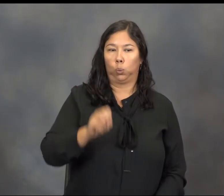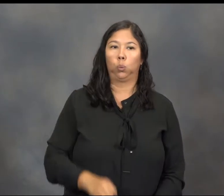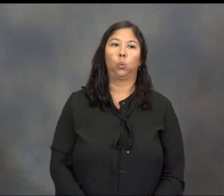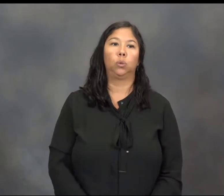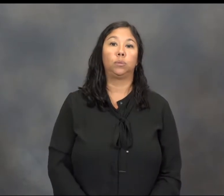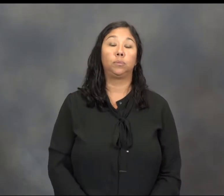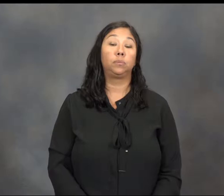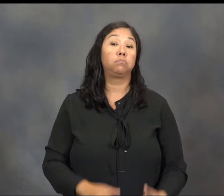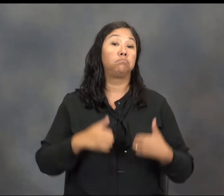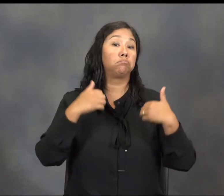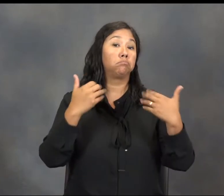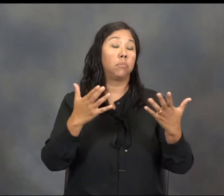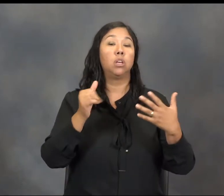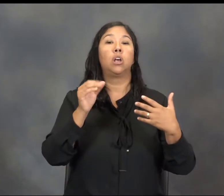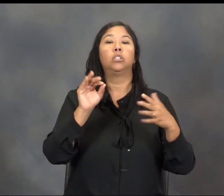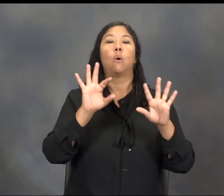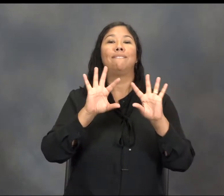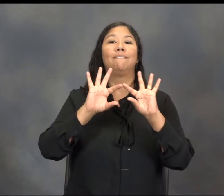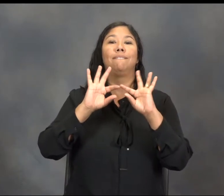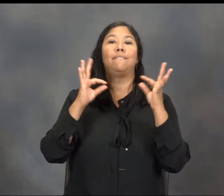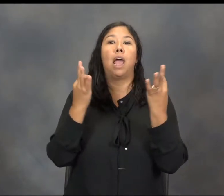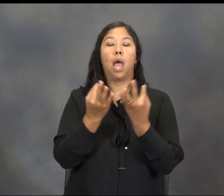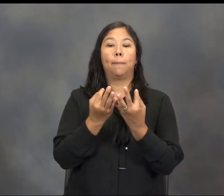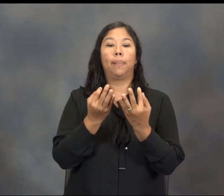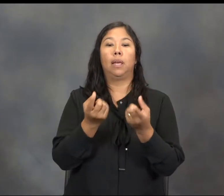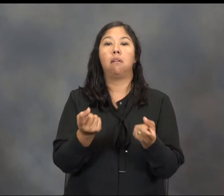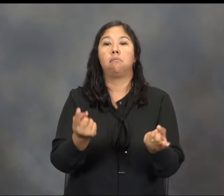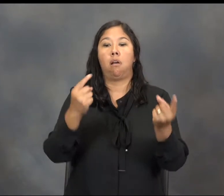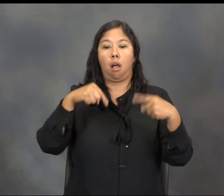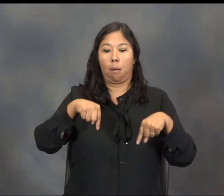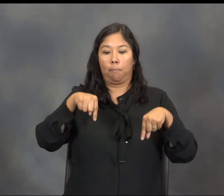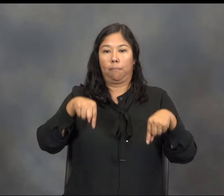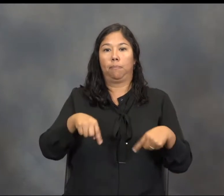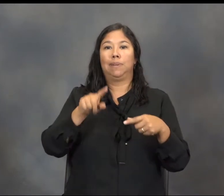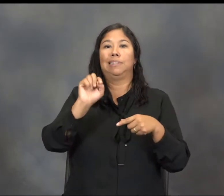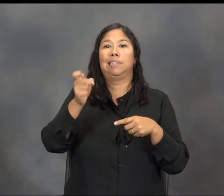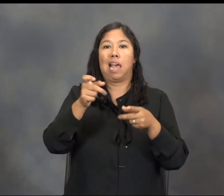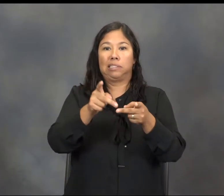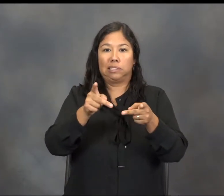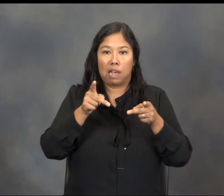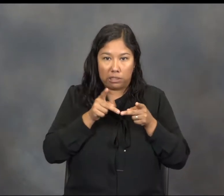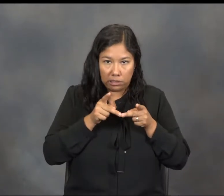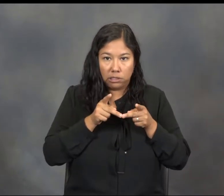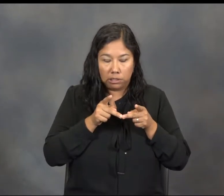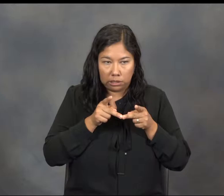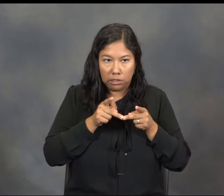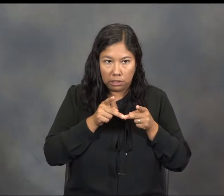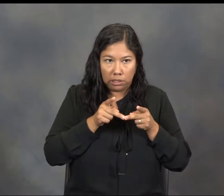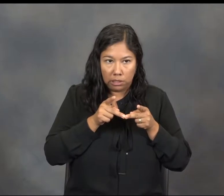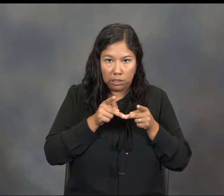So a family that comes to our tax site has to meet income eligibility guidelines.